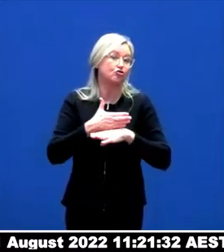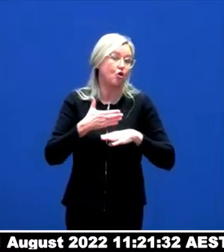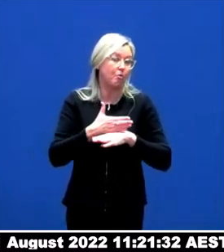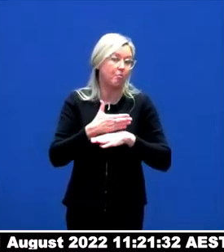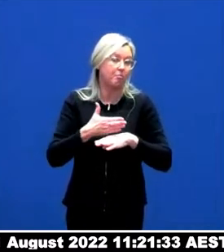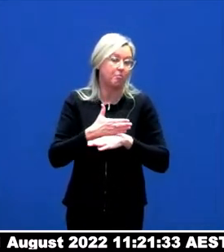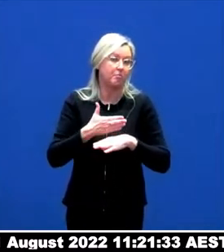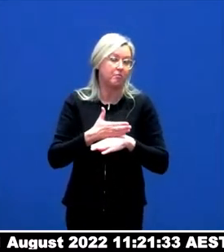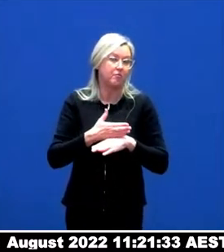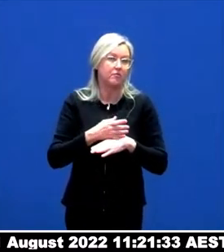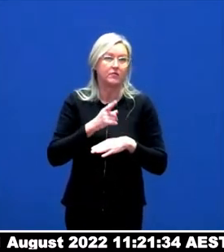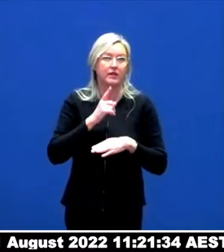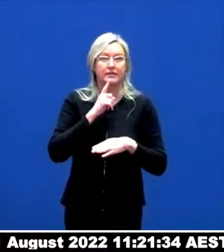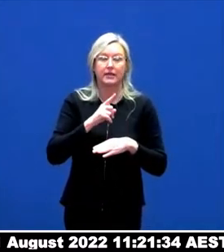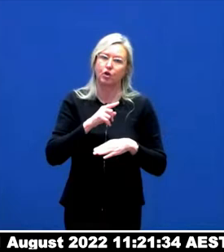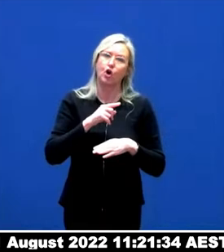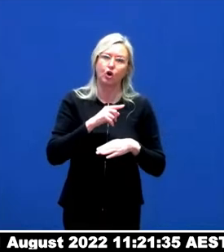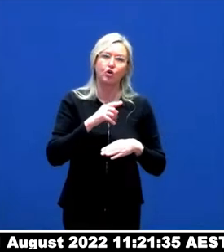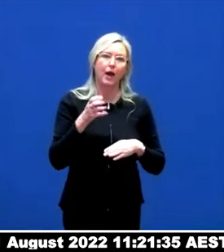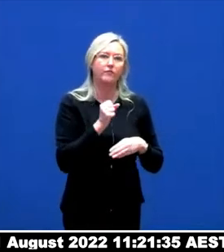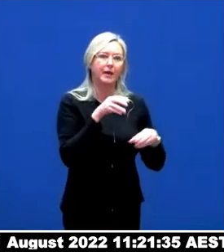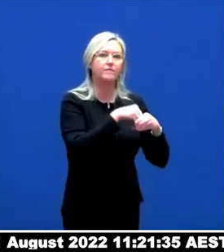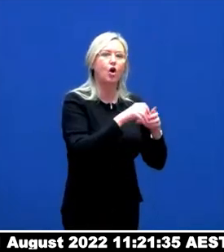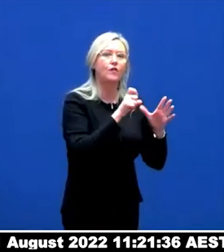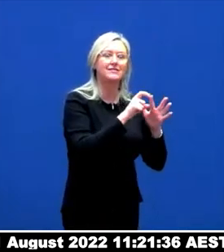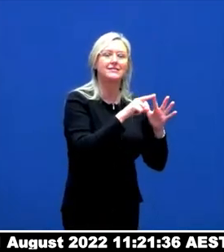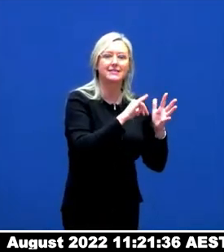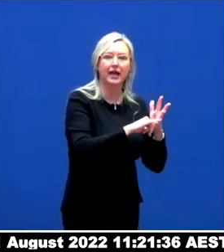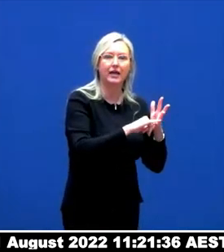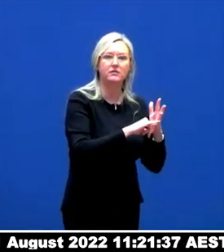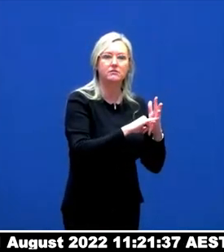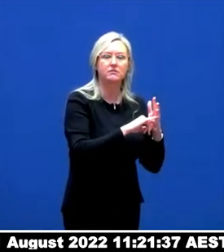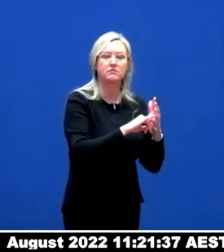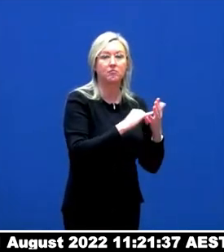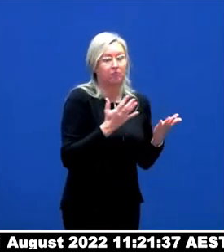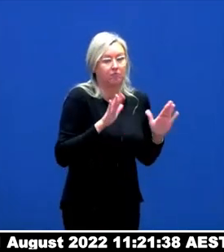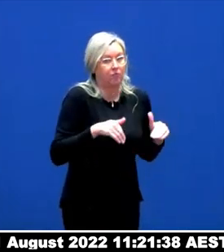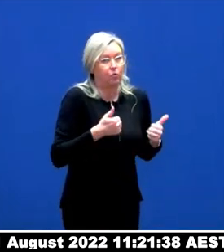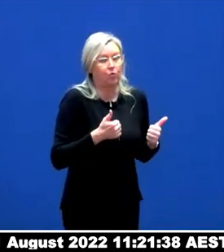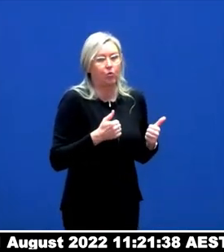to be on DES, he'd said, "You're fine, you're fine" but they still want to be - they